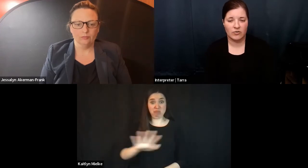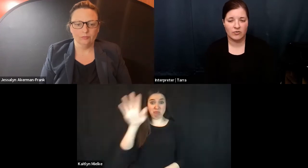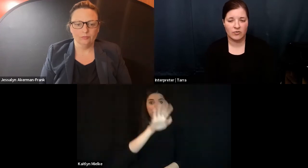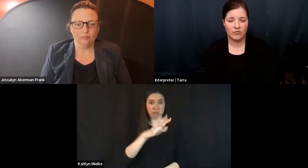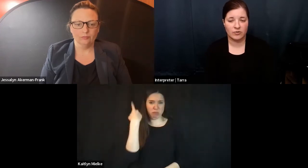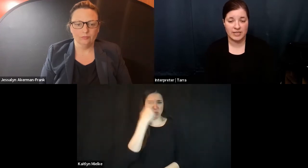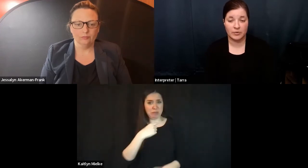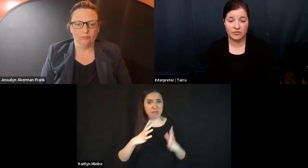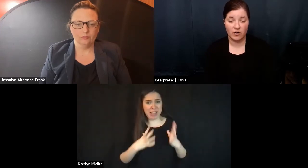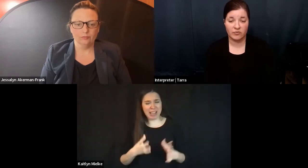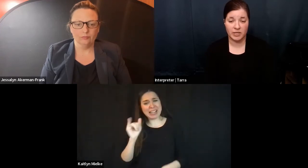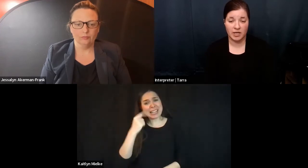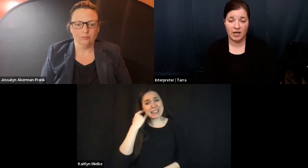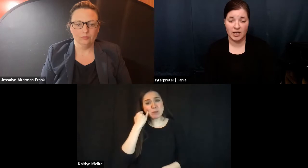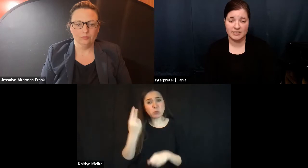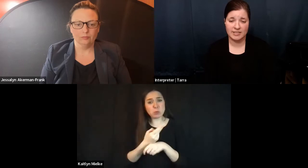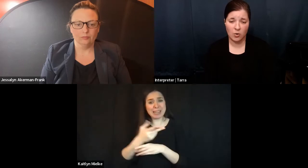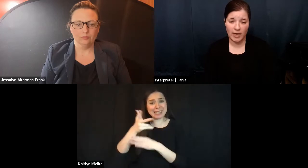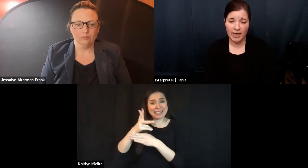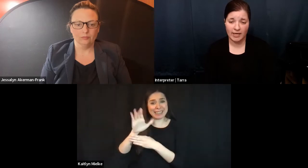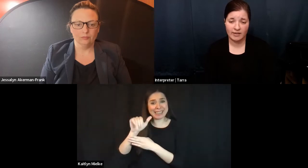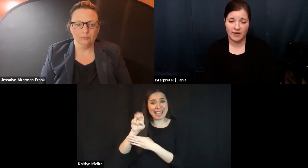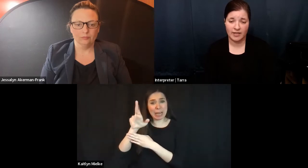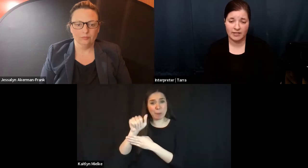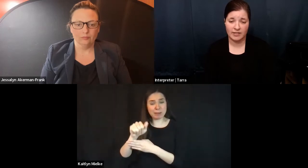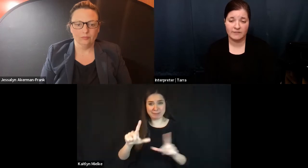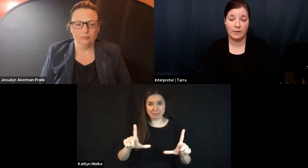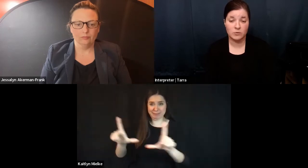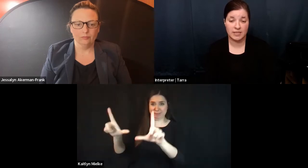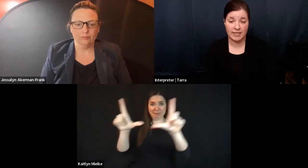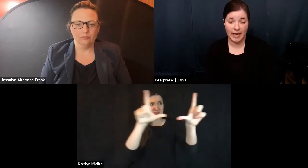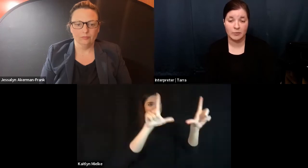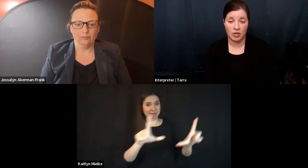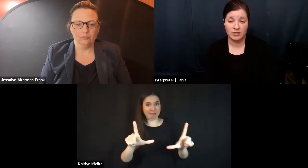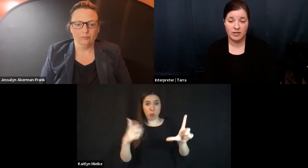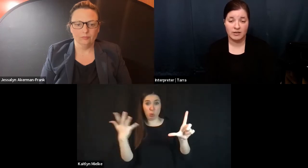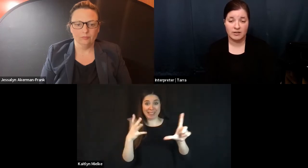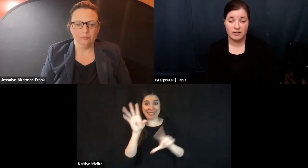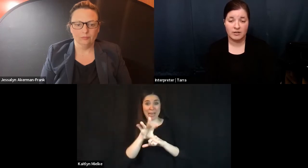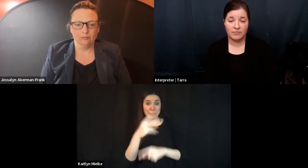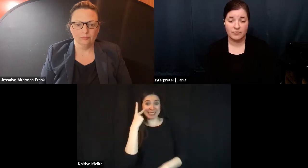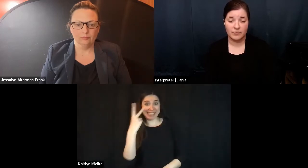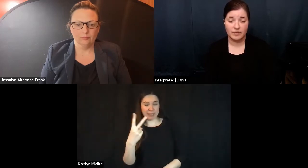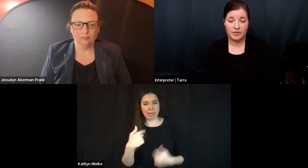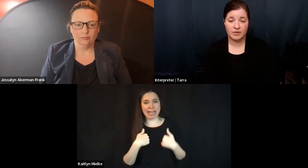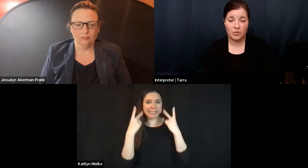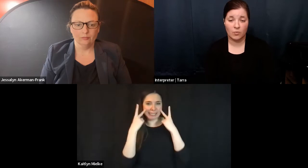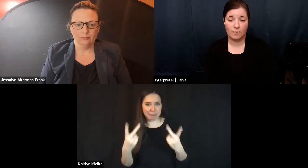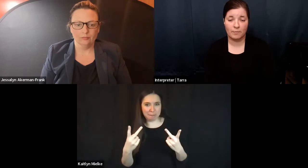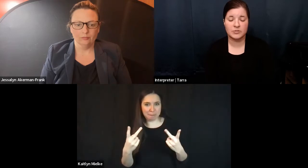So my brain is a bit tricky because it's trying to convince me that I can see more than I actually can.